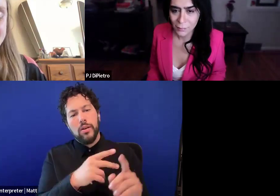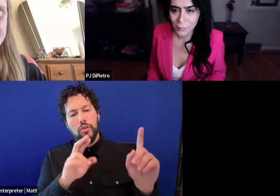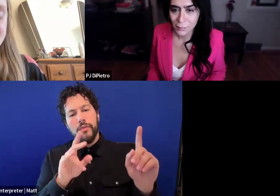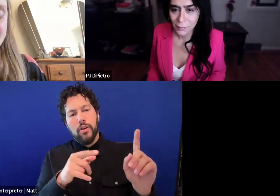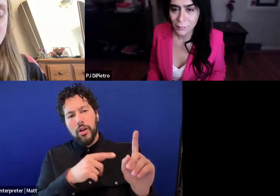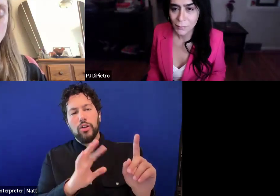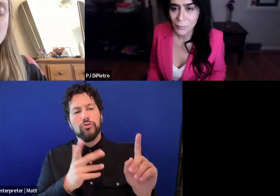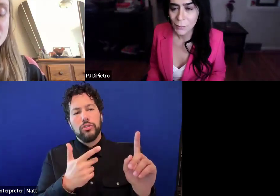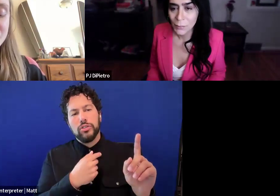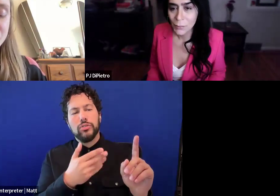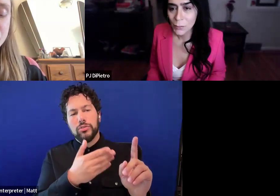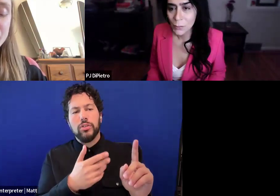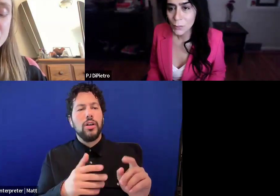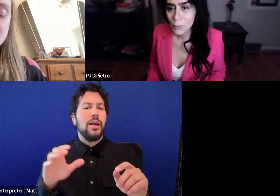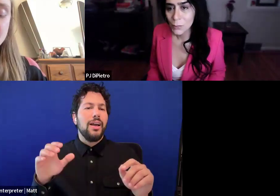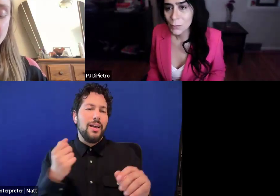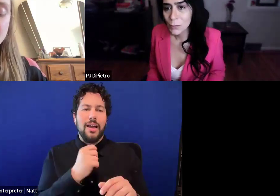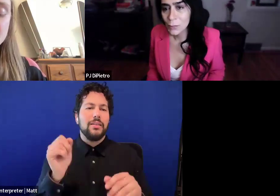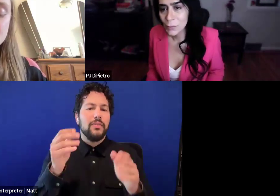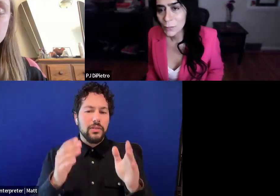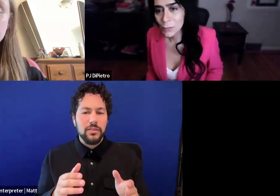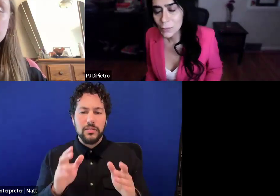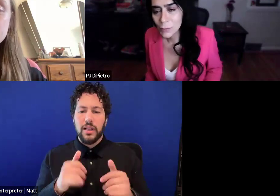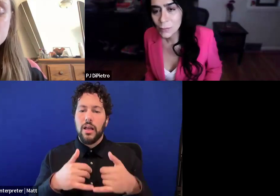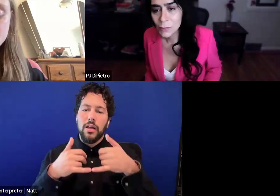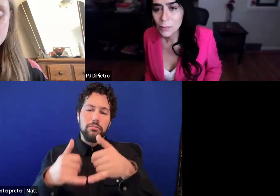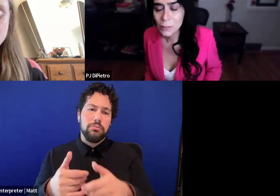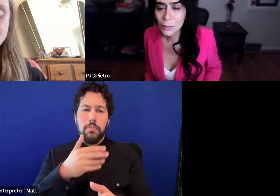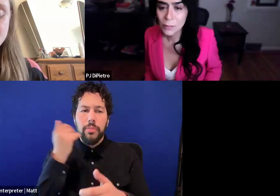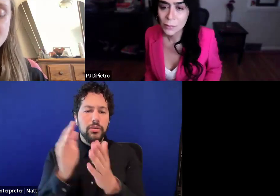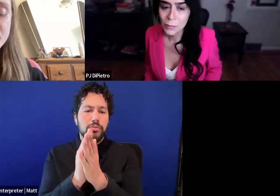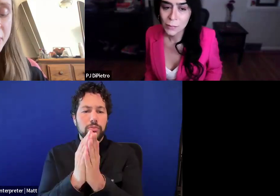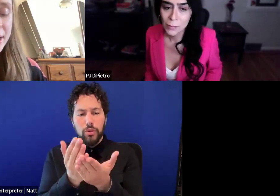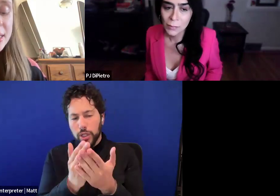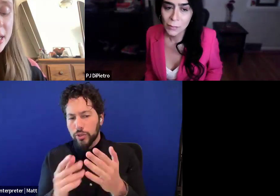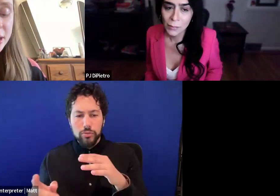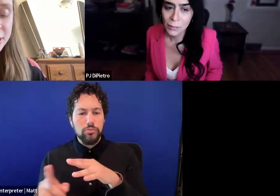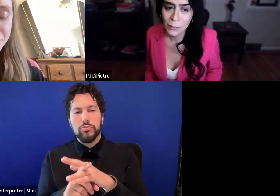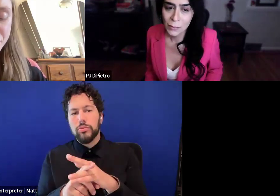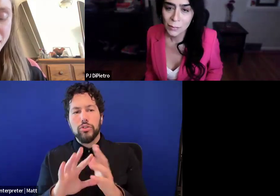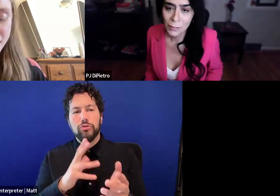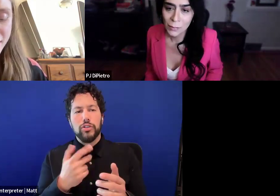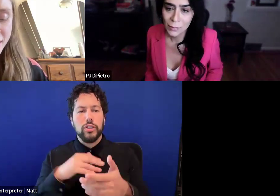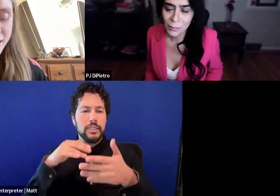The award is given for the best book or article to appear in transgender studies this past year.